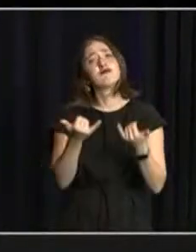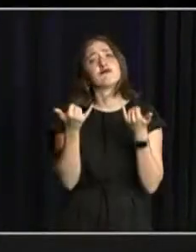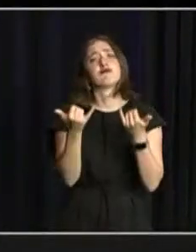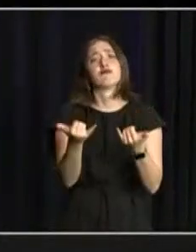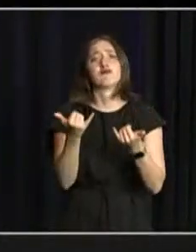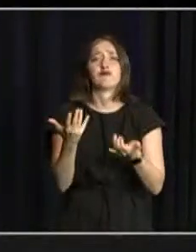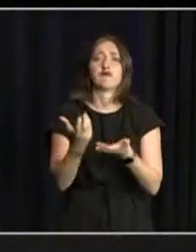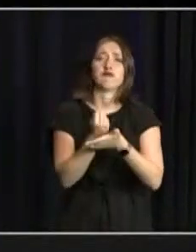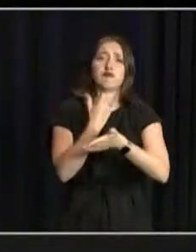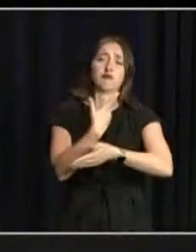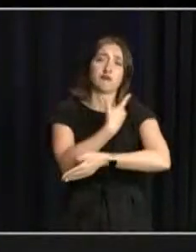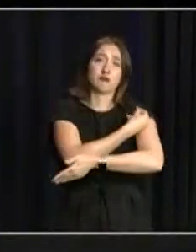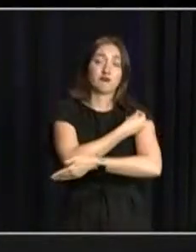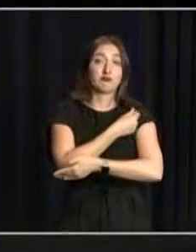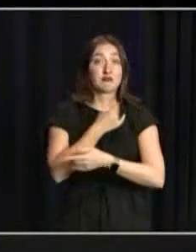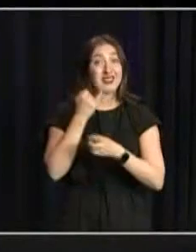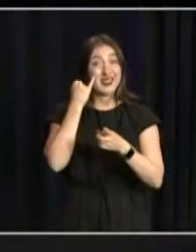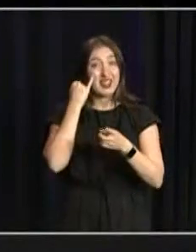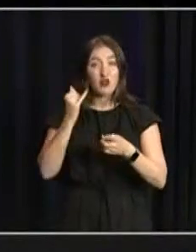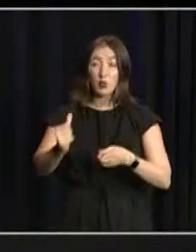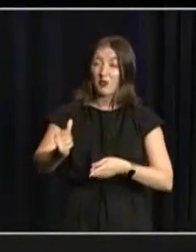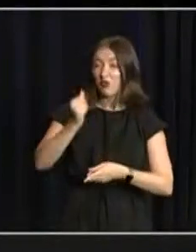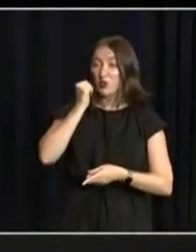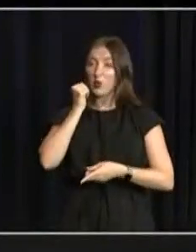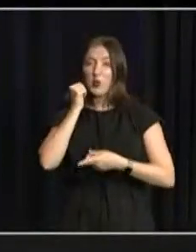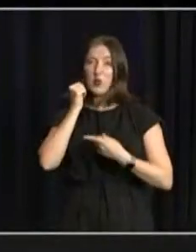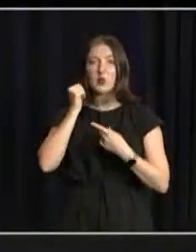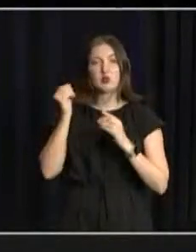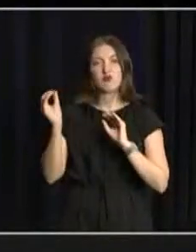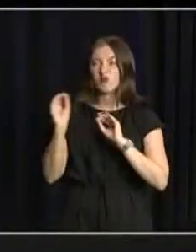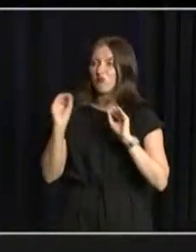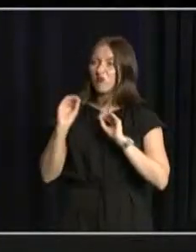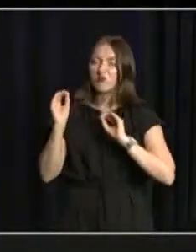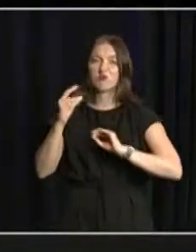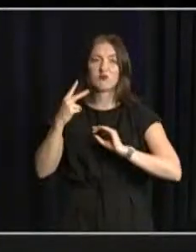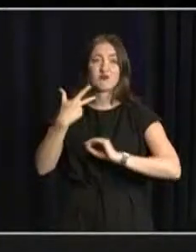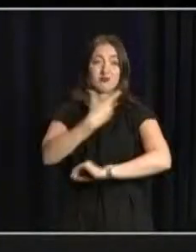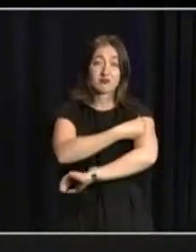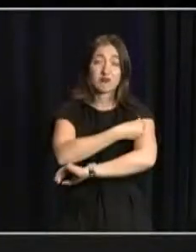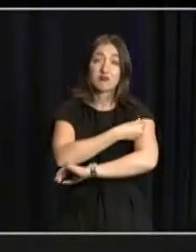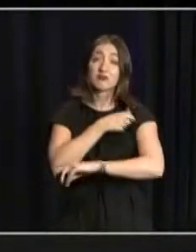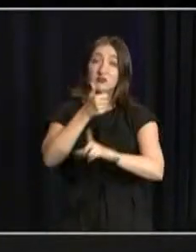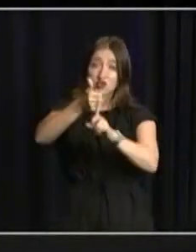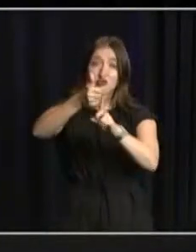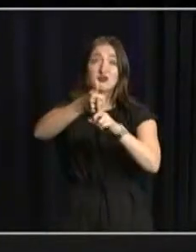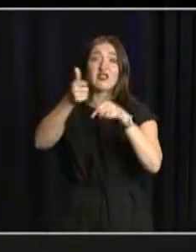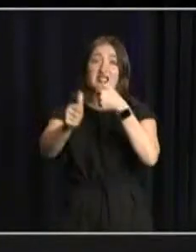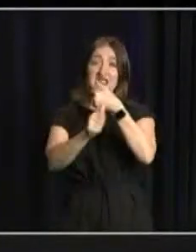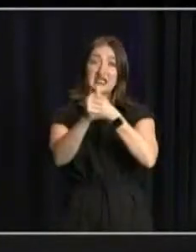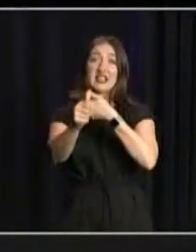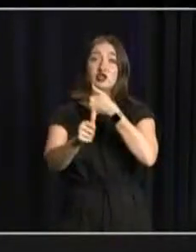I hope they think what a danger they are to children. What a danger they are to the rest of the family,